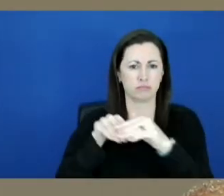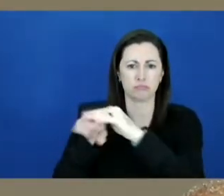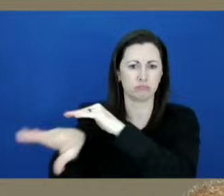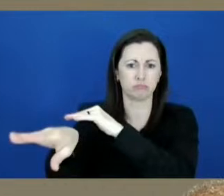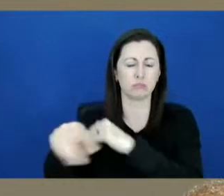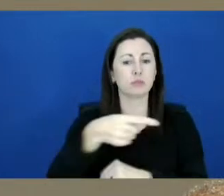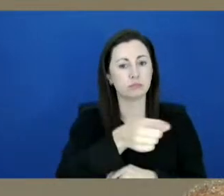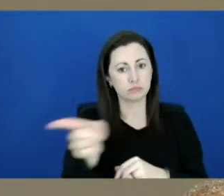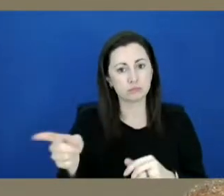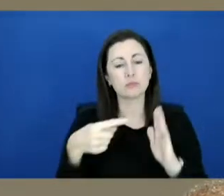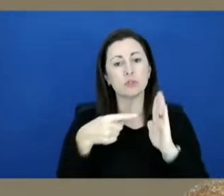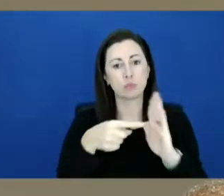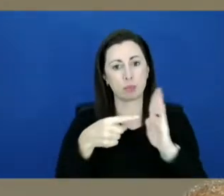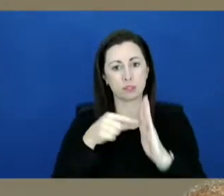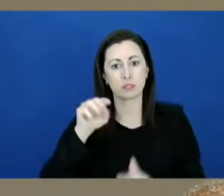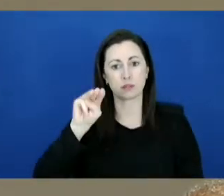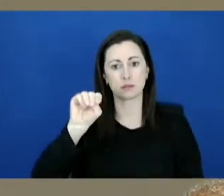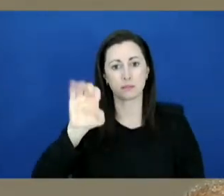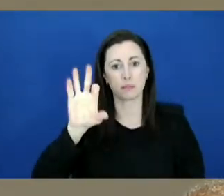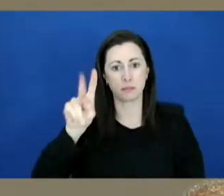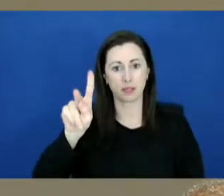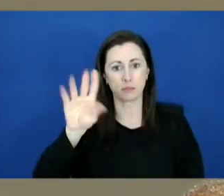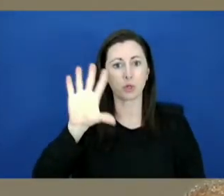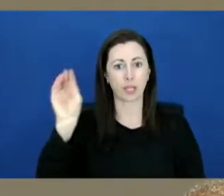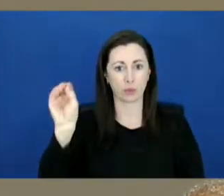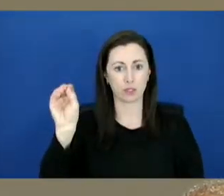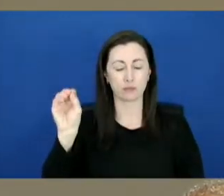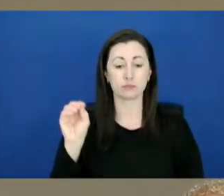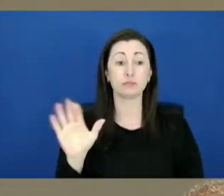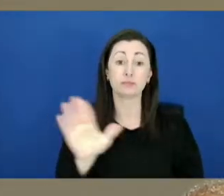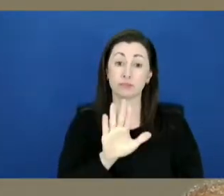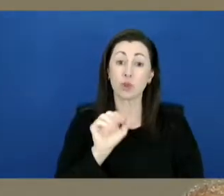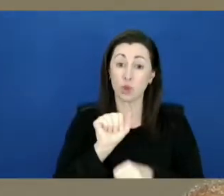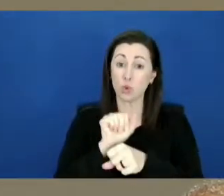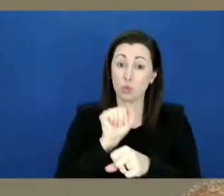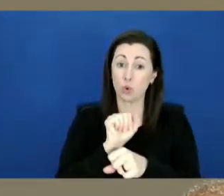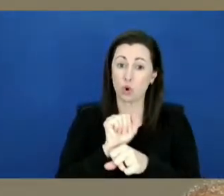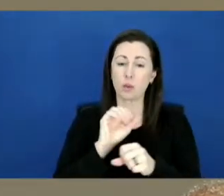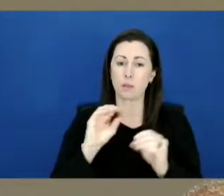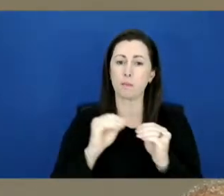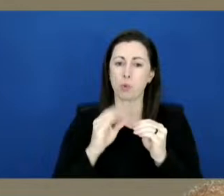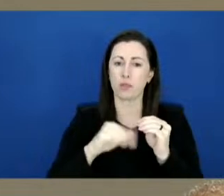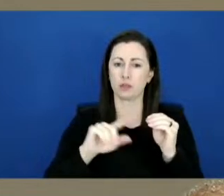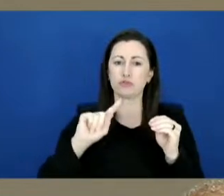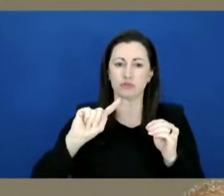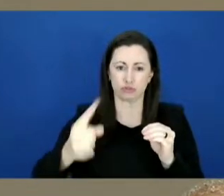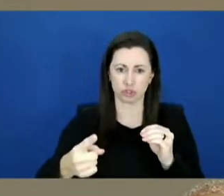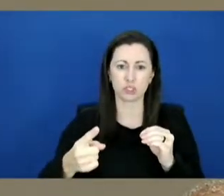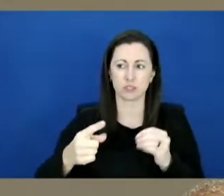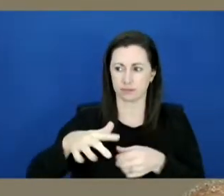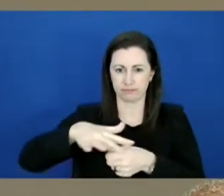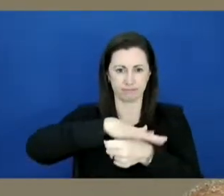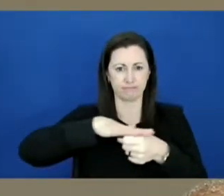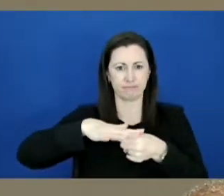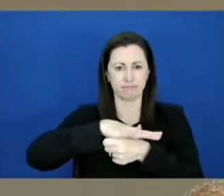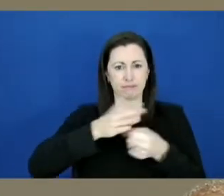PLACES THAT WE COULD NEVER BE. AND YOU ARE REPRESENTING